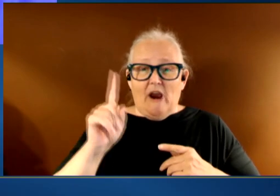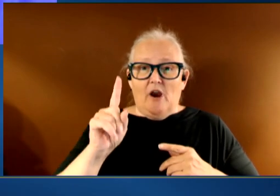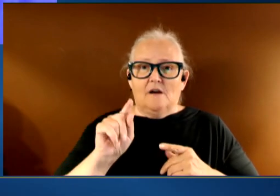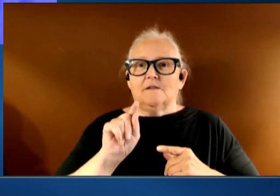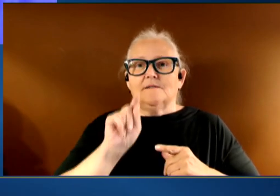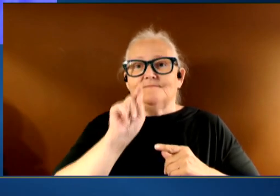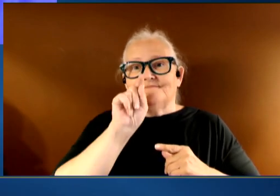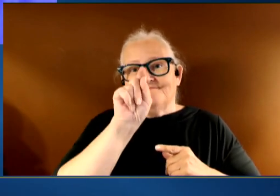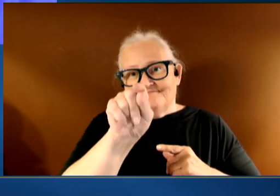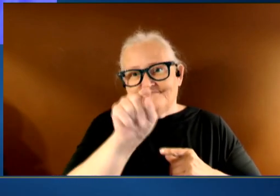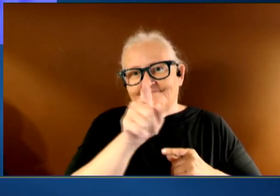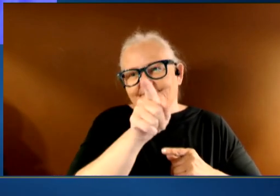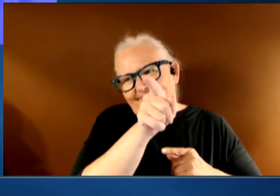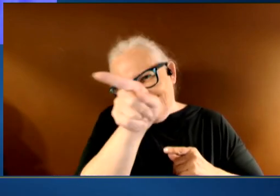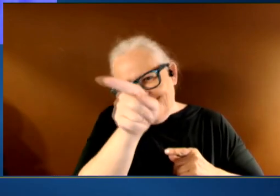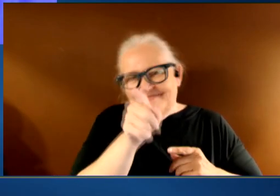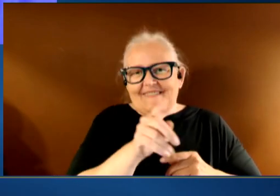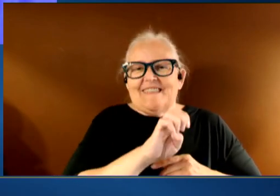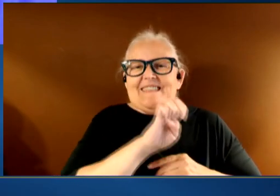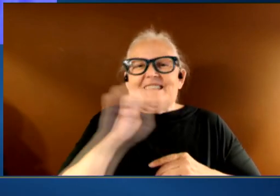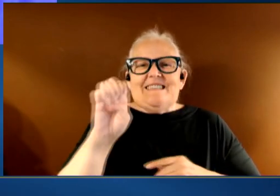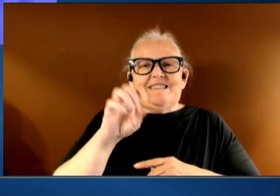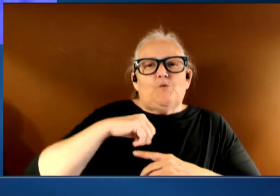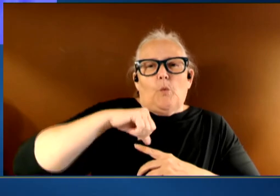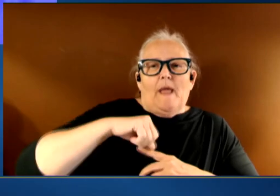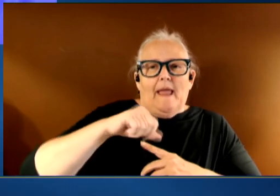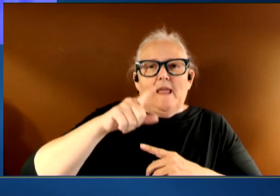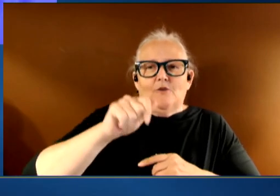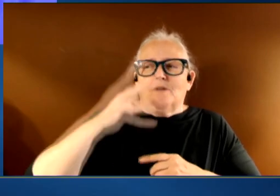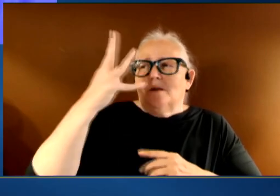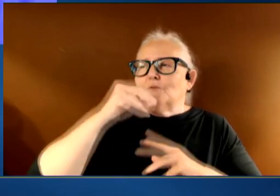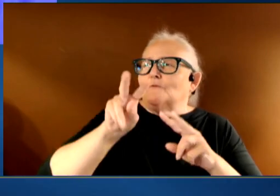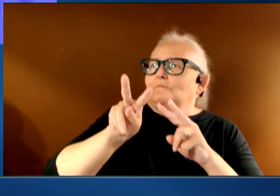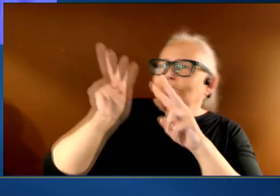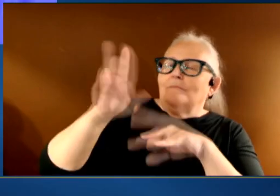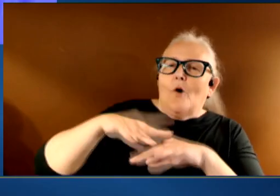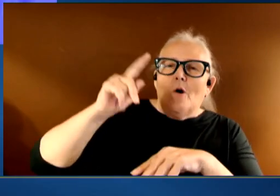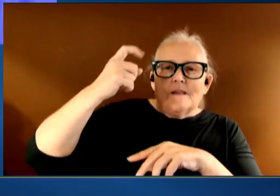our beautiful East Wing, which has a gorgeous view of the Capitol and the Botanic Gardens. There will